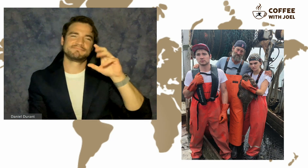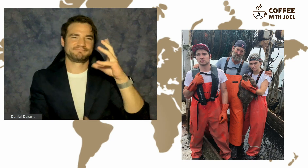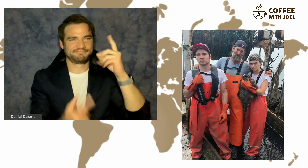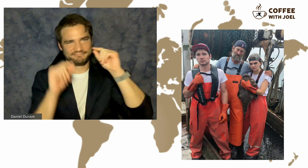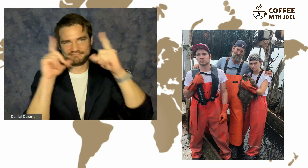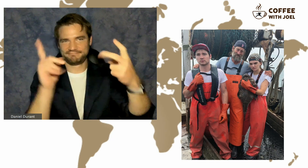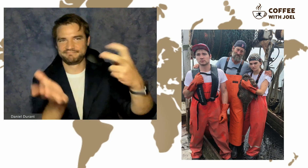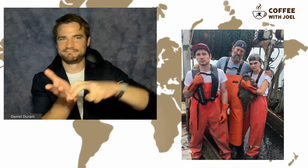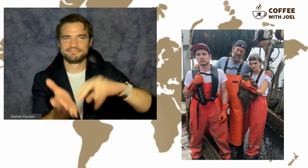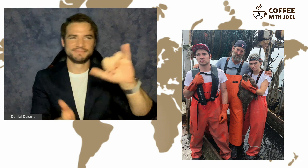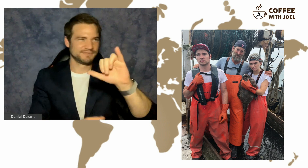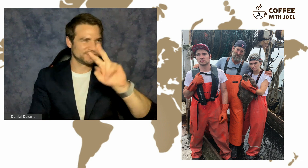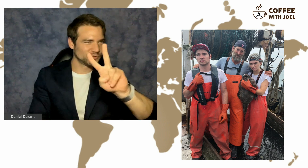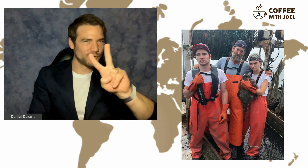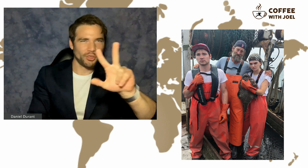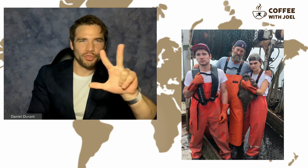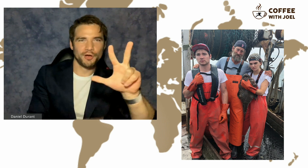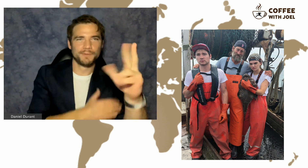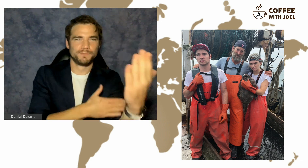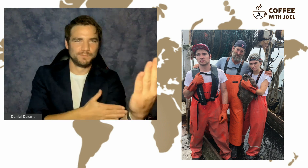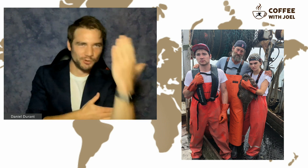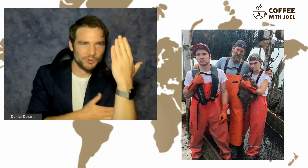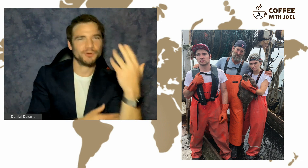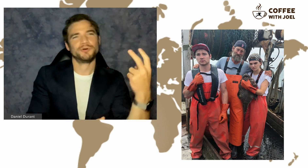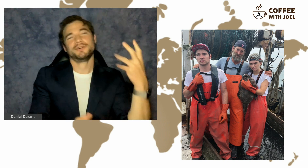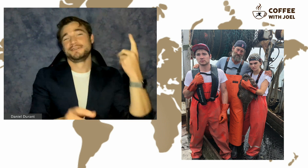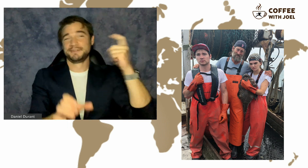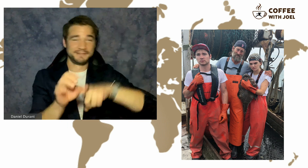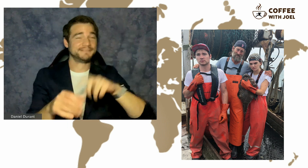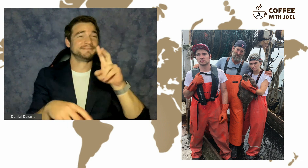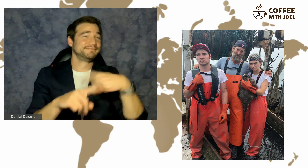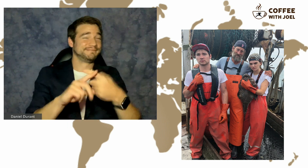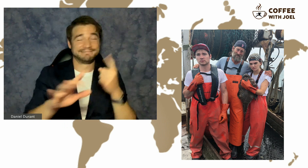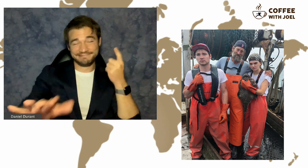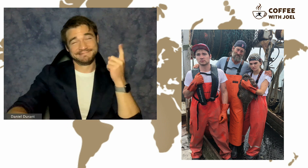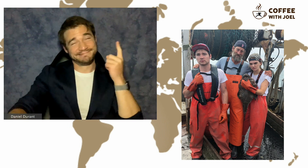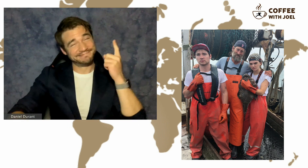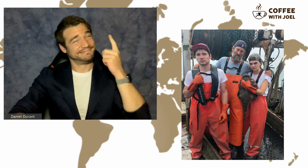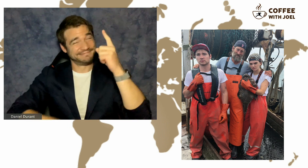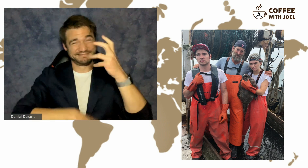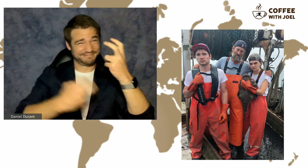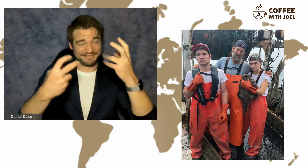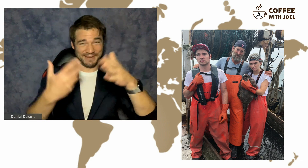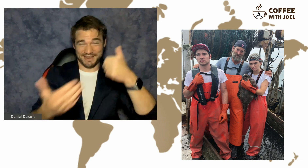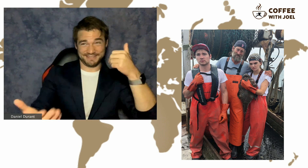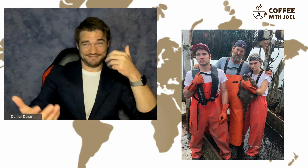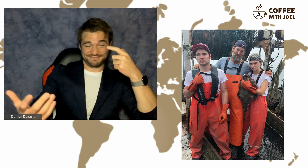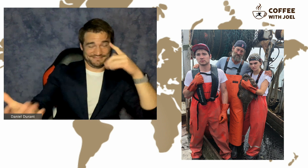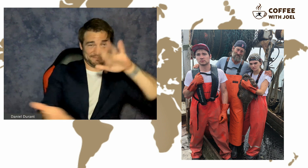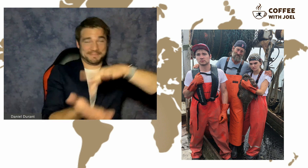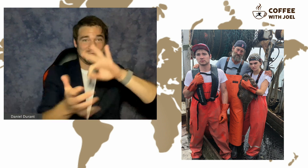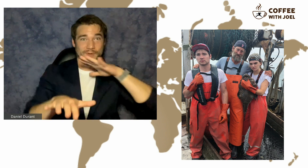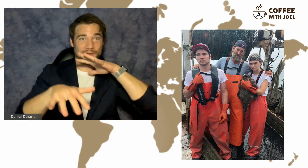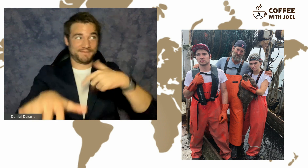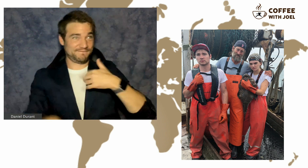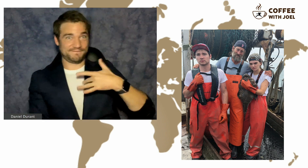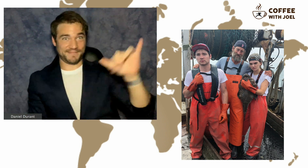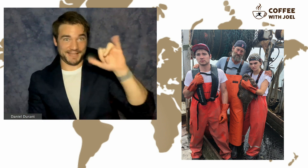to wake up early at like 2 or 3 in the morning and go to almost the middle of the ocean,